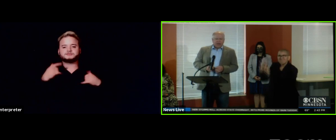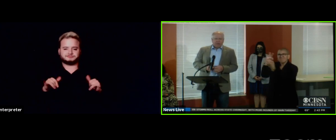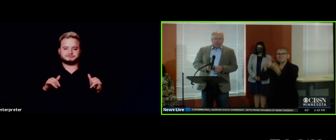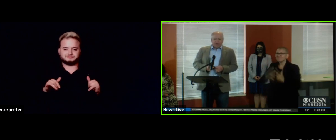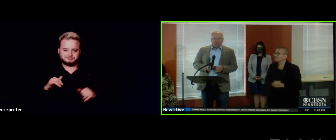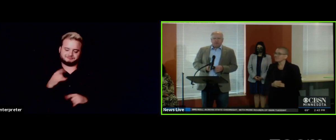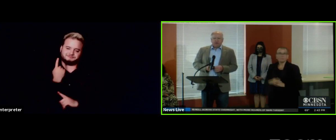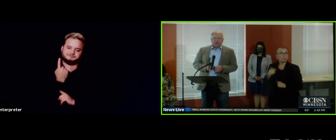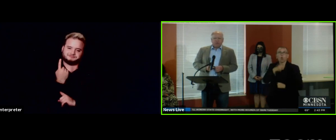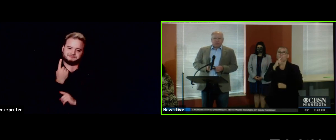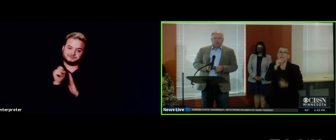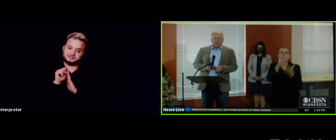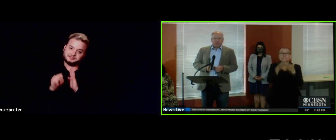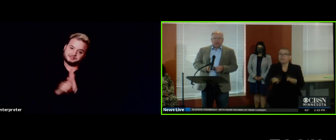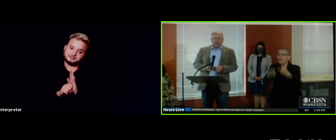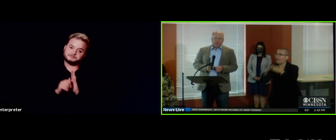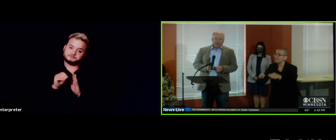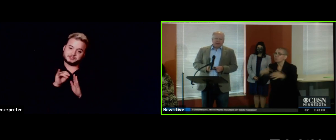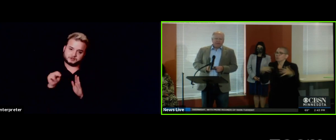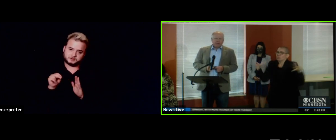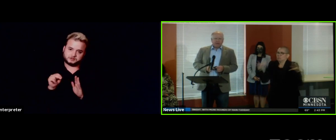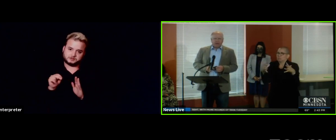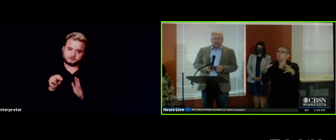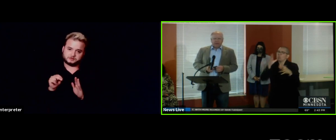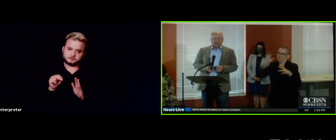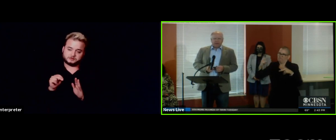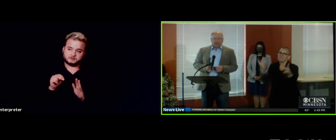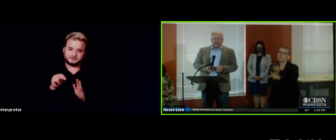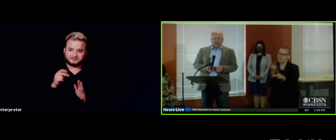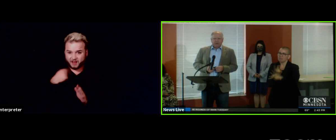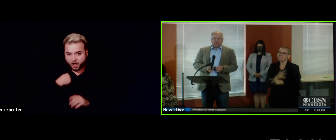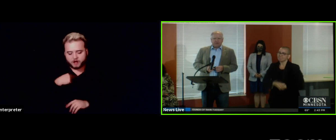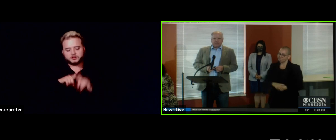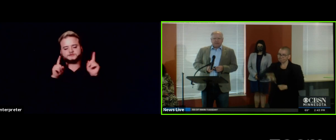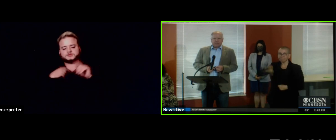this one out. We'll keep coming back we'll make the appeal again though as I said it's